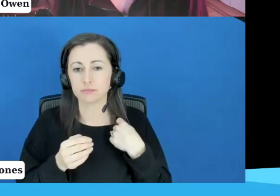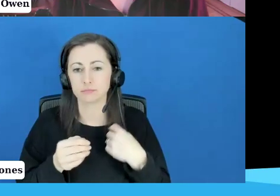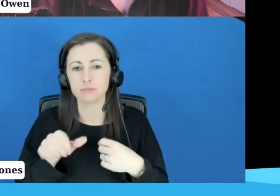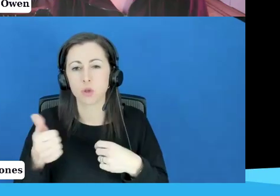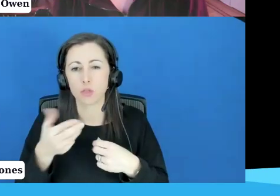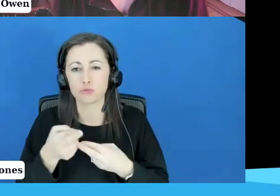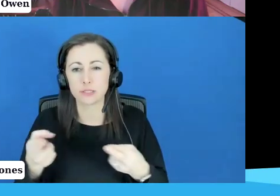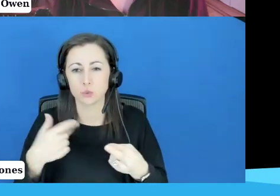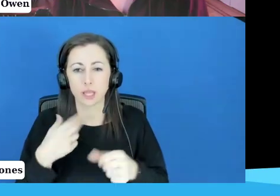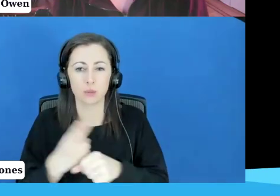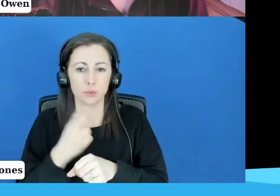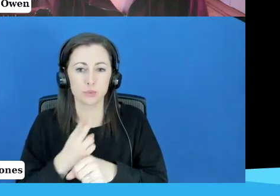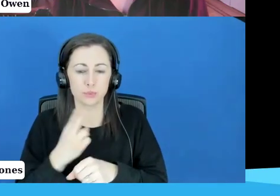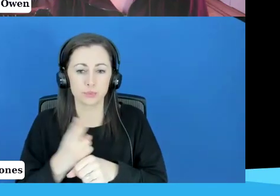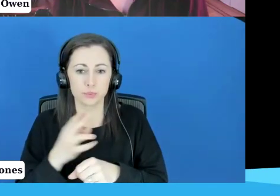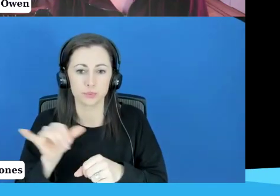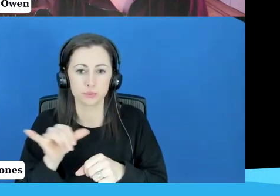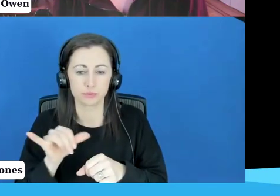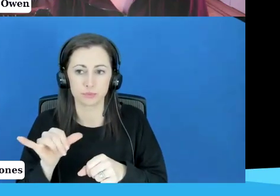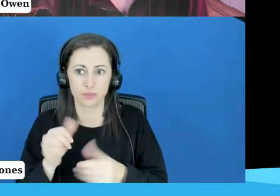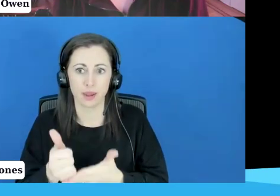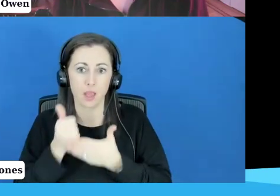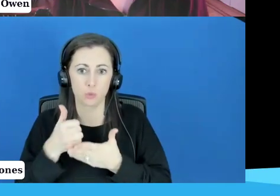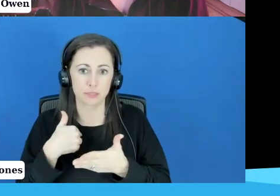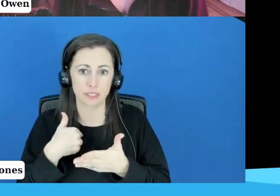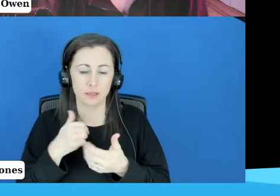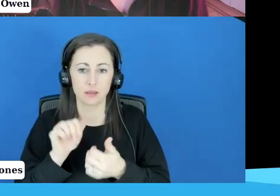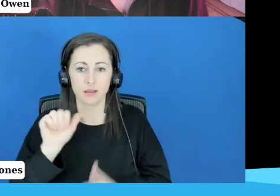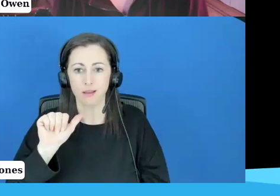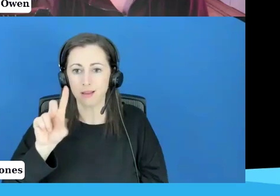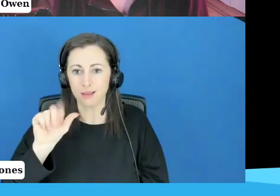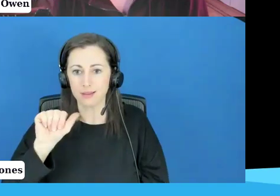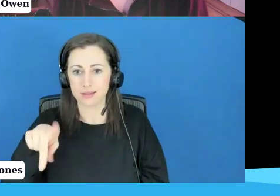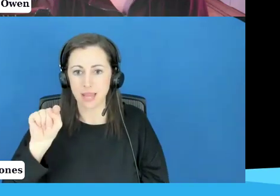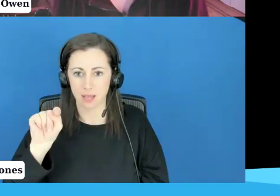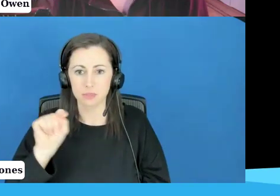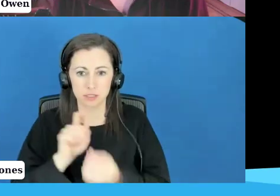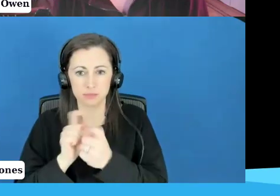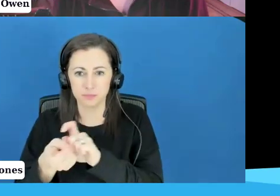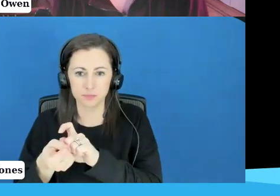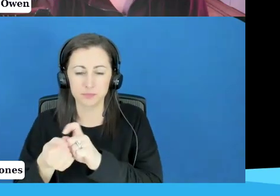that I will use and some things that helped me adapt in my whole mom journey.